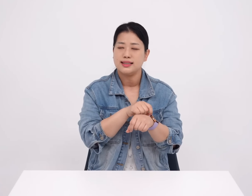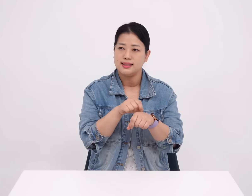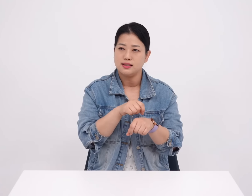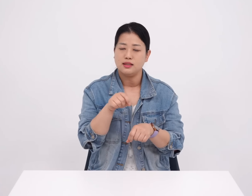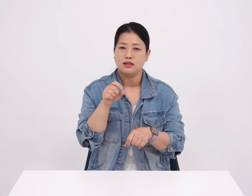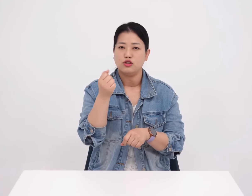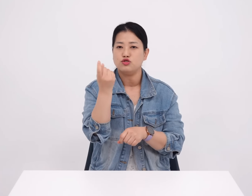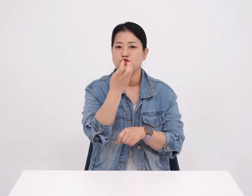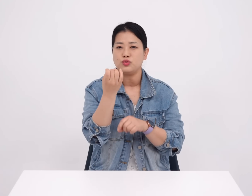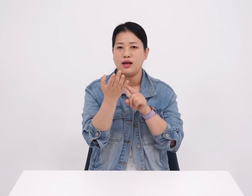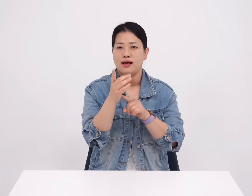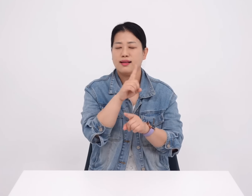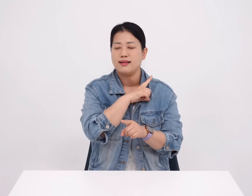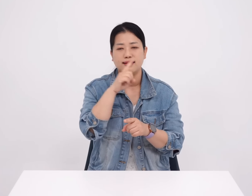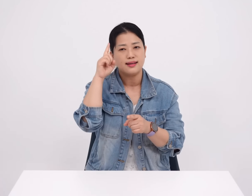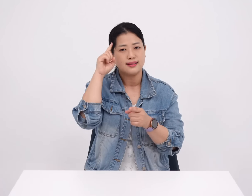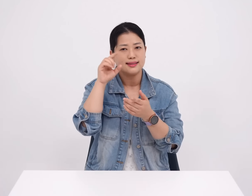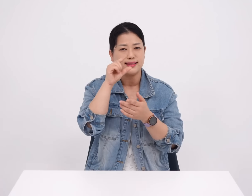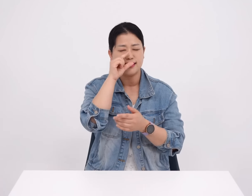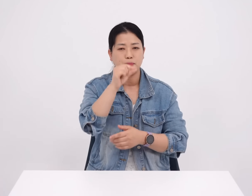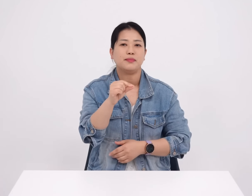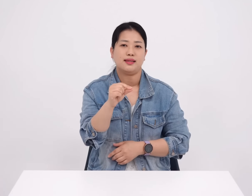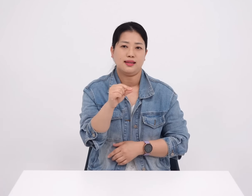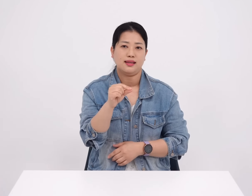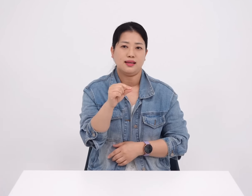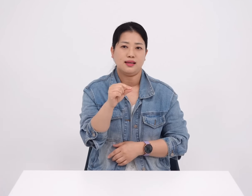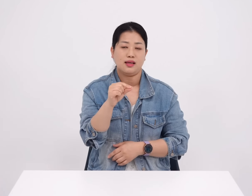Numbers in particular are really sensitive.